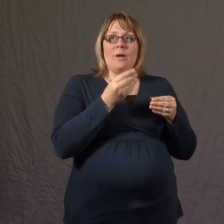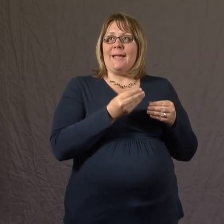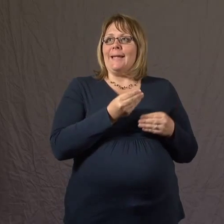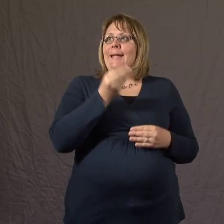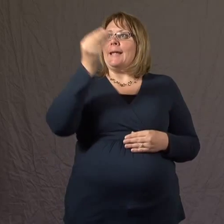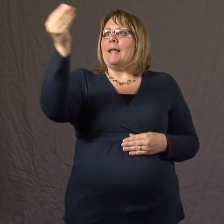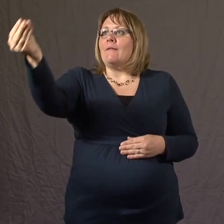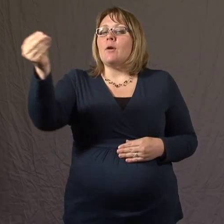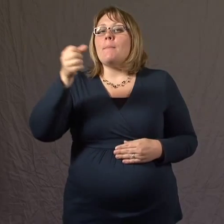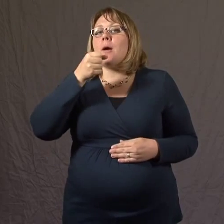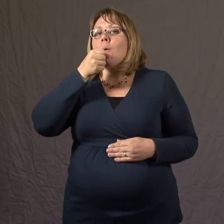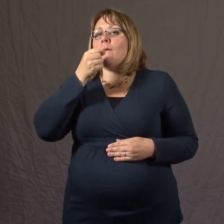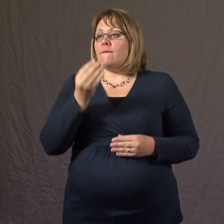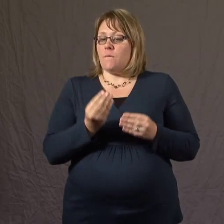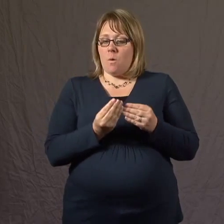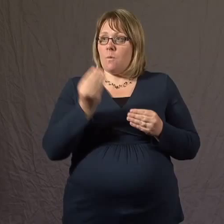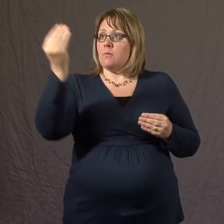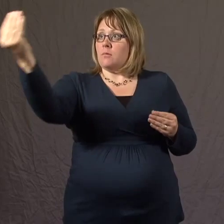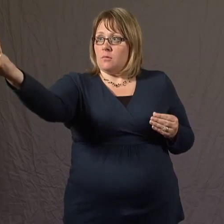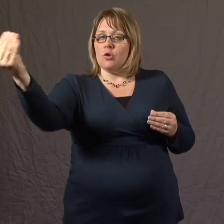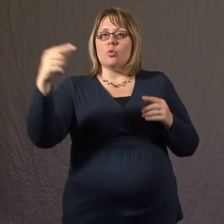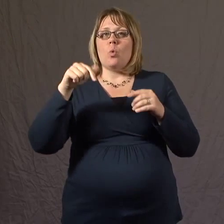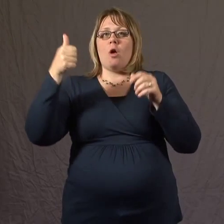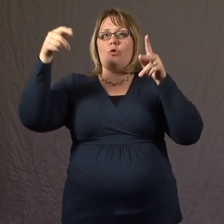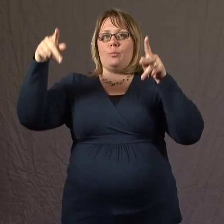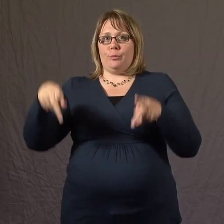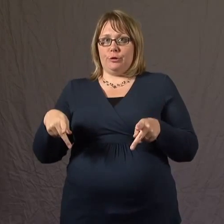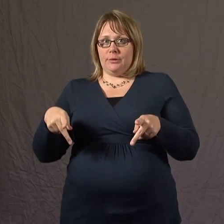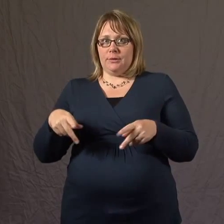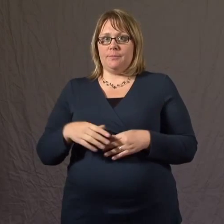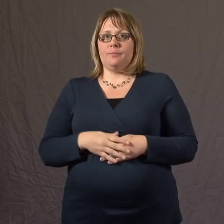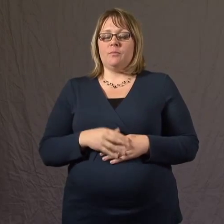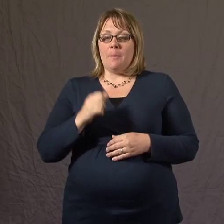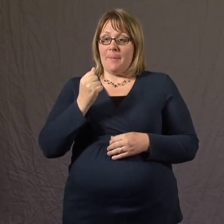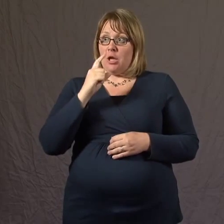So with you holding the receiver, give the microphone and the transmitter to another